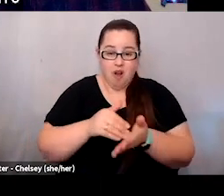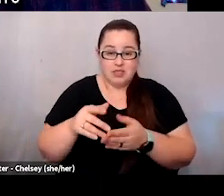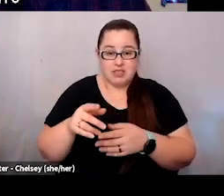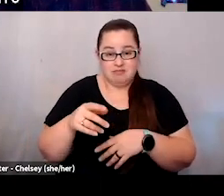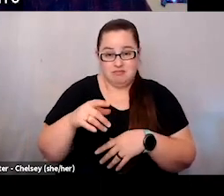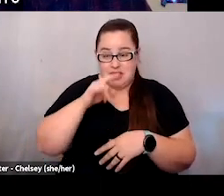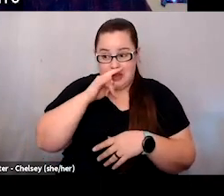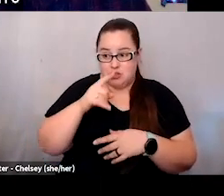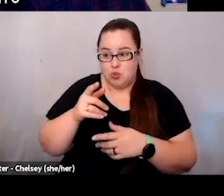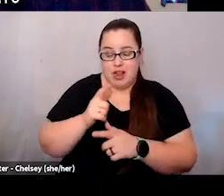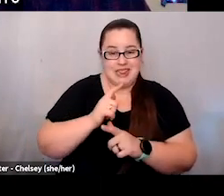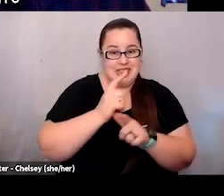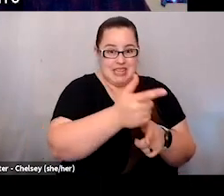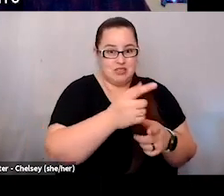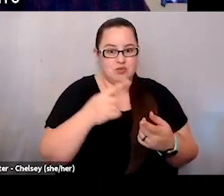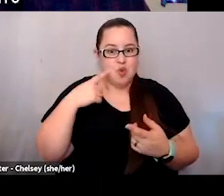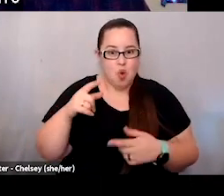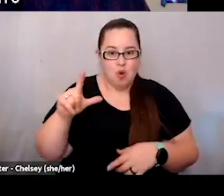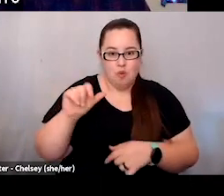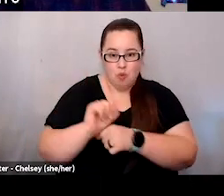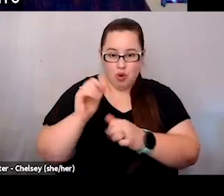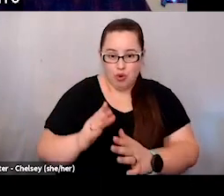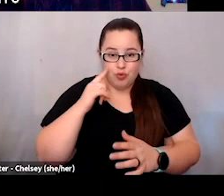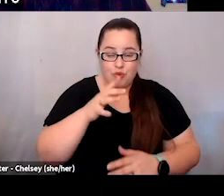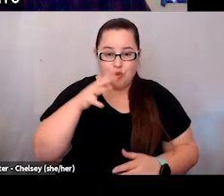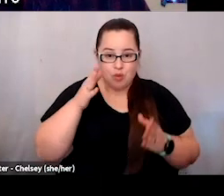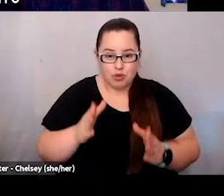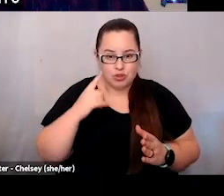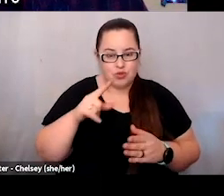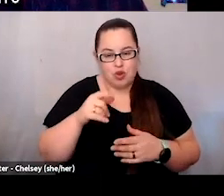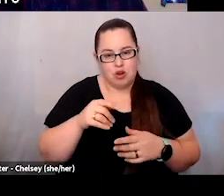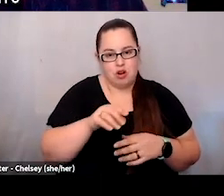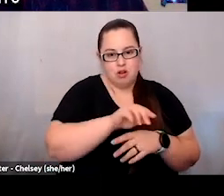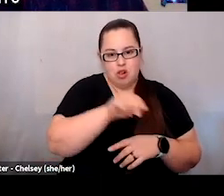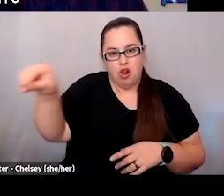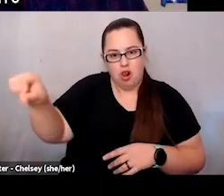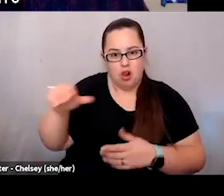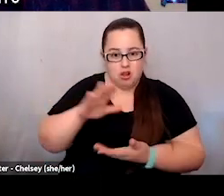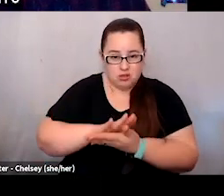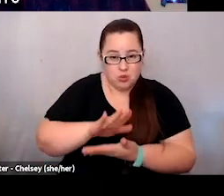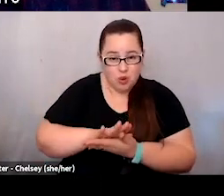to Christianity. They were often leased out, these kids were leased out as laborers to